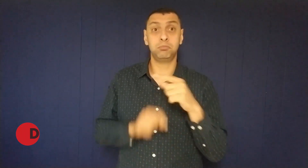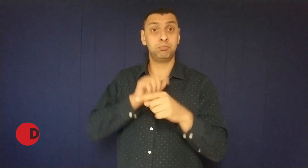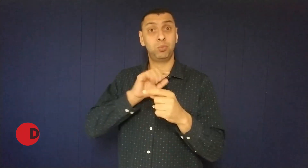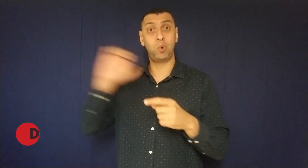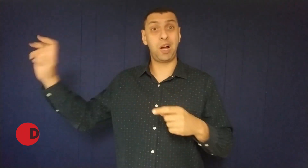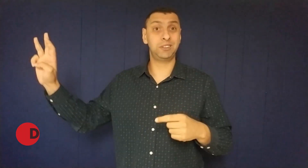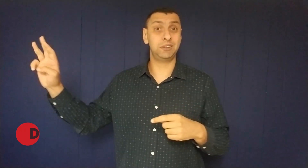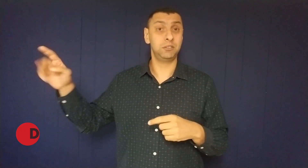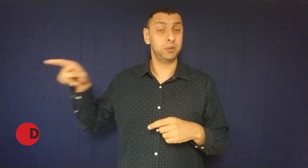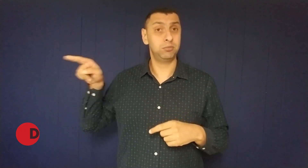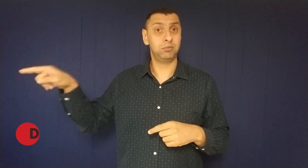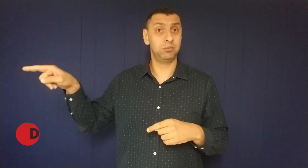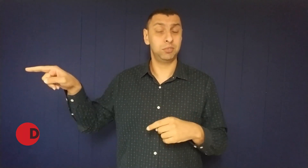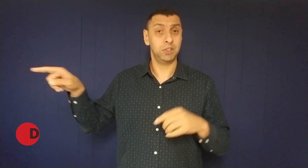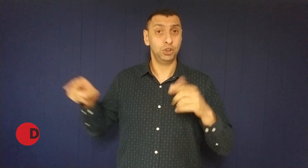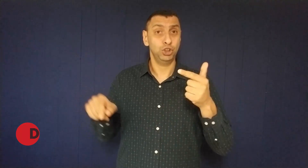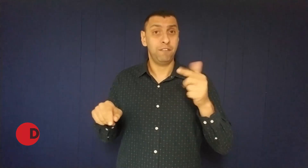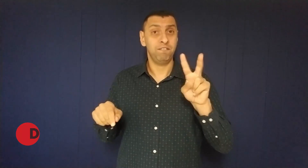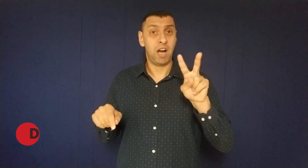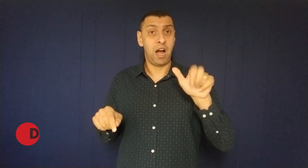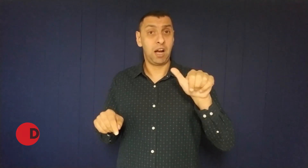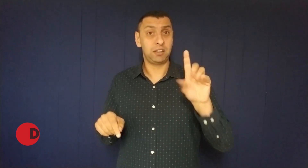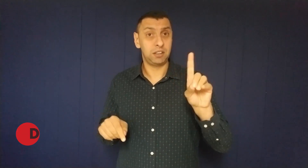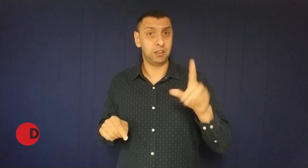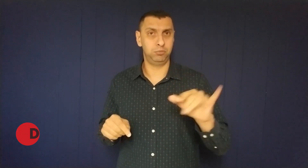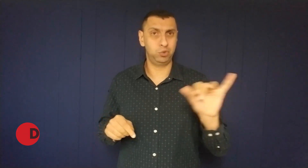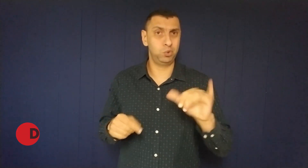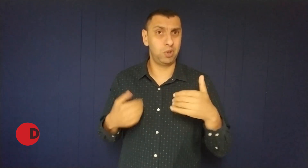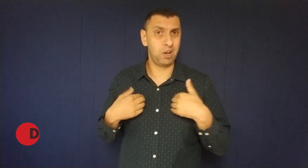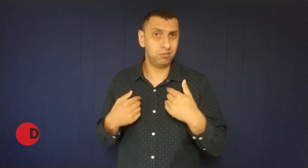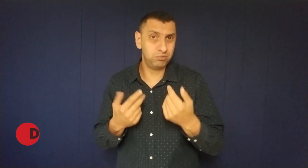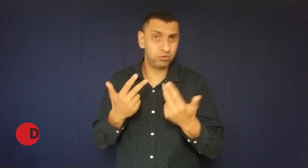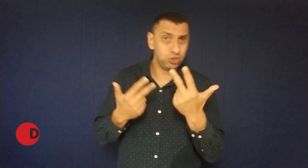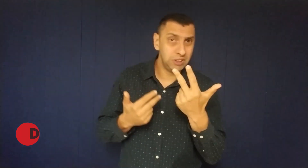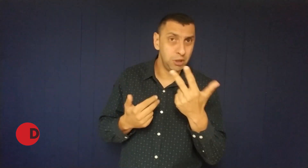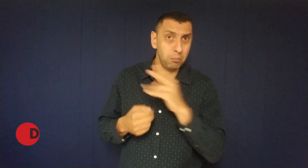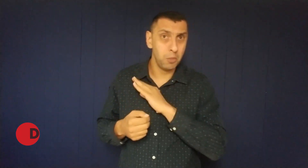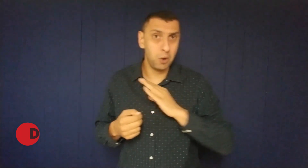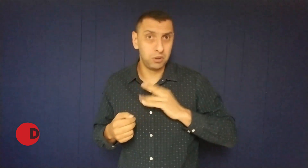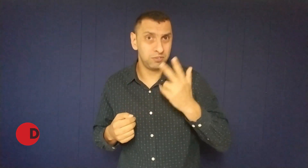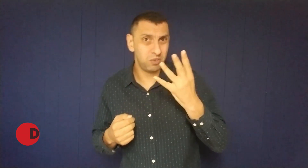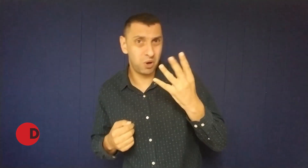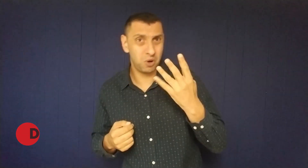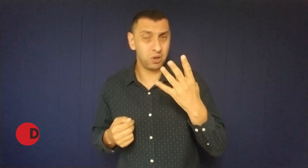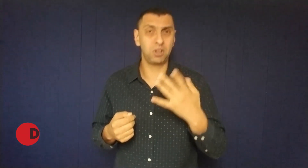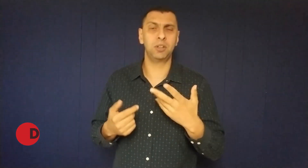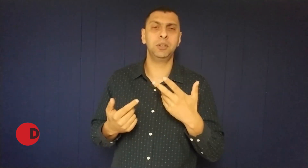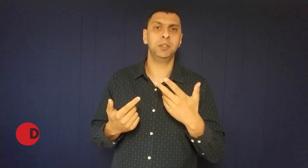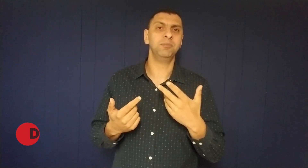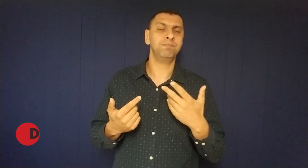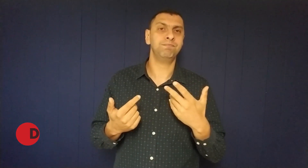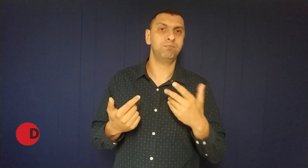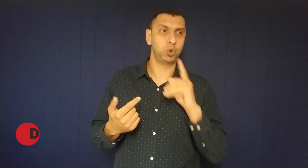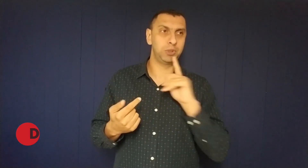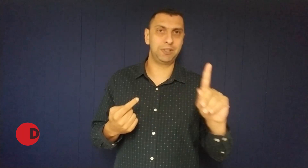In the west, GVAD also has 3 or 4 board members.